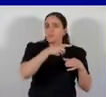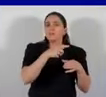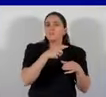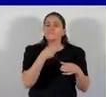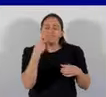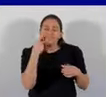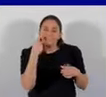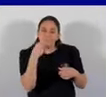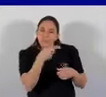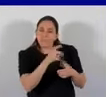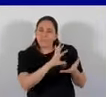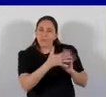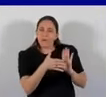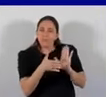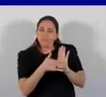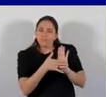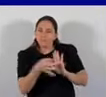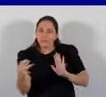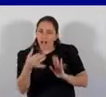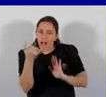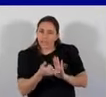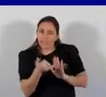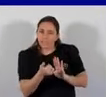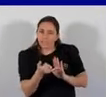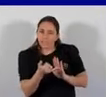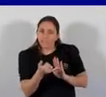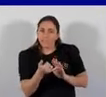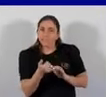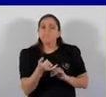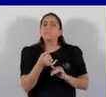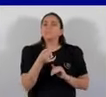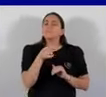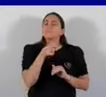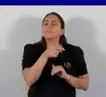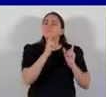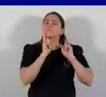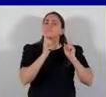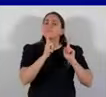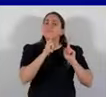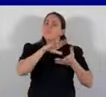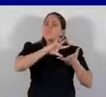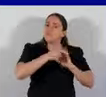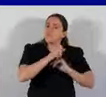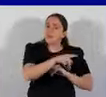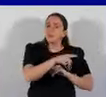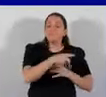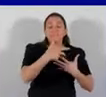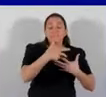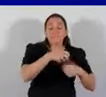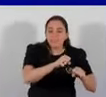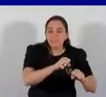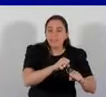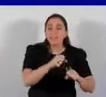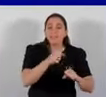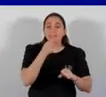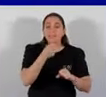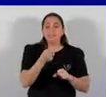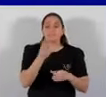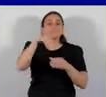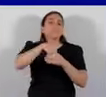What they do is test this model And in that model they find that by incorporating human capital